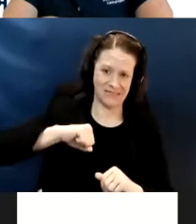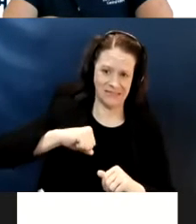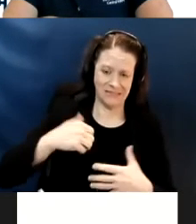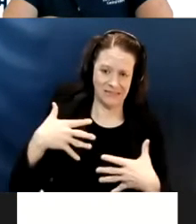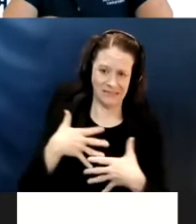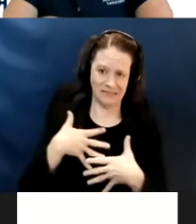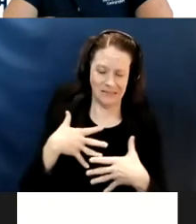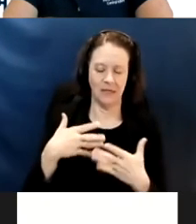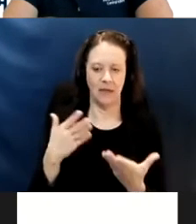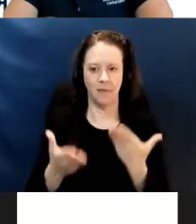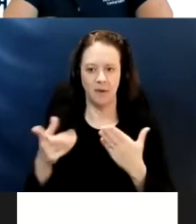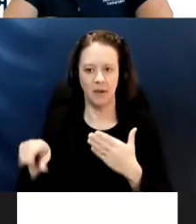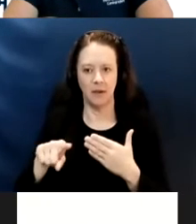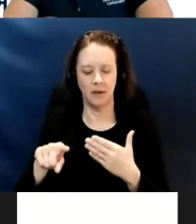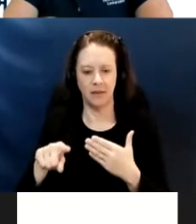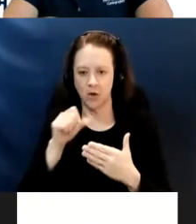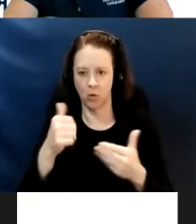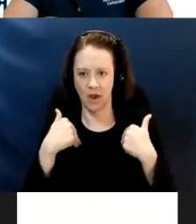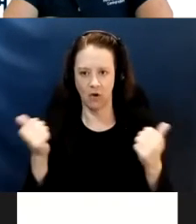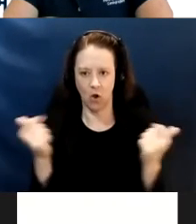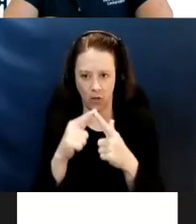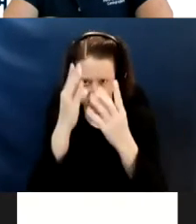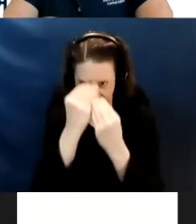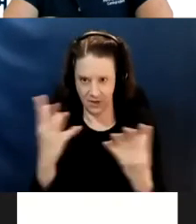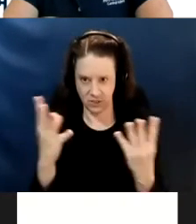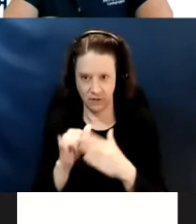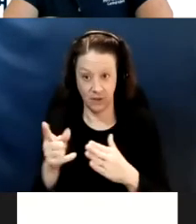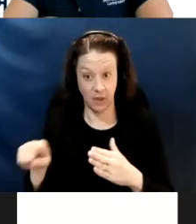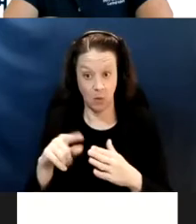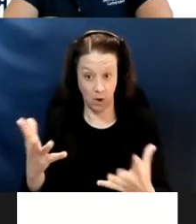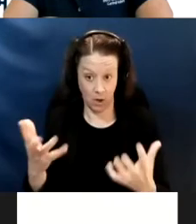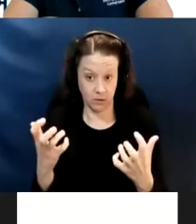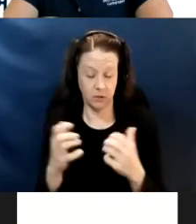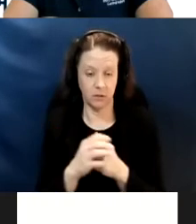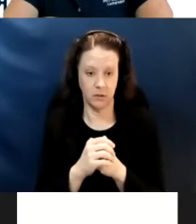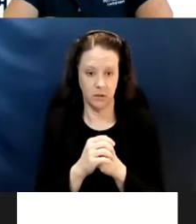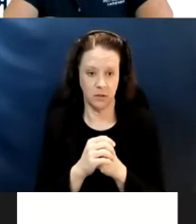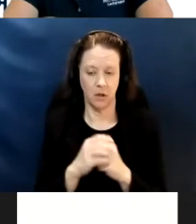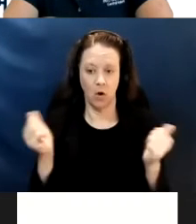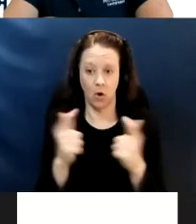may not have all the education that they would like to have, all of the knowledge that they would like to have